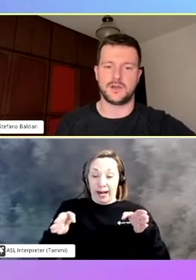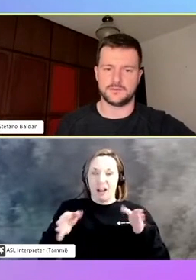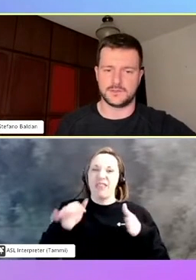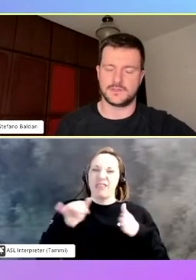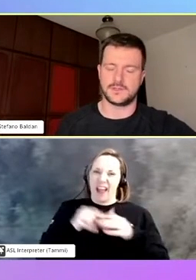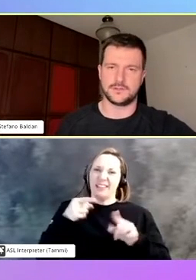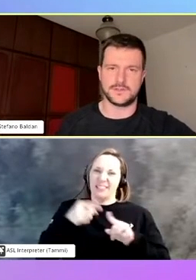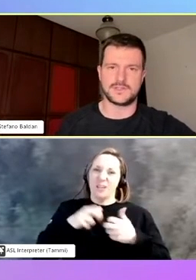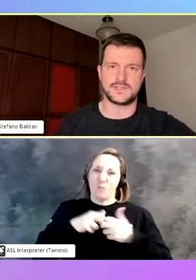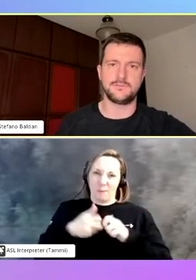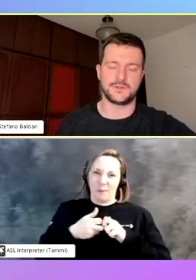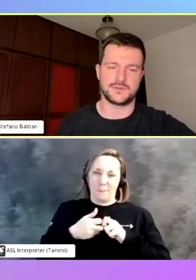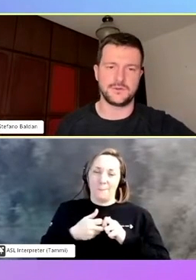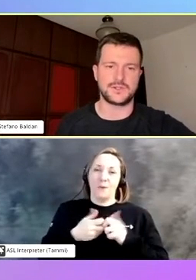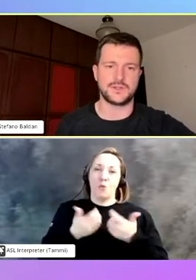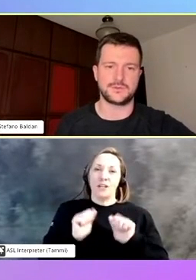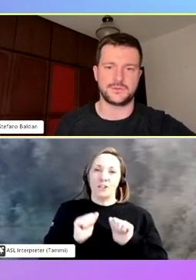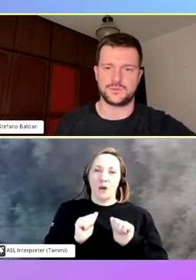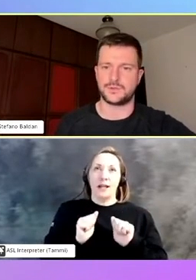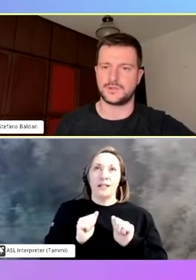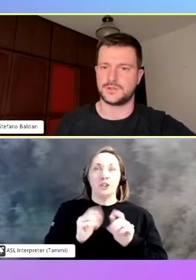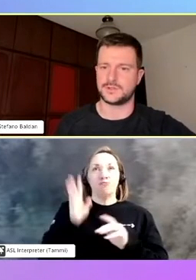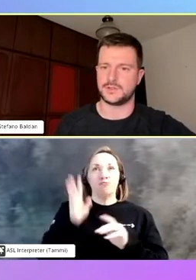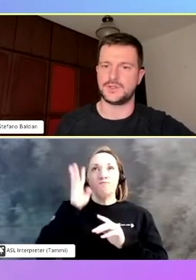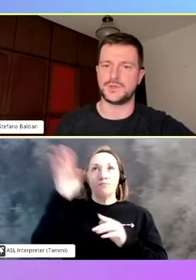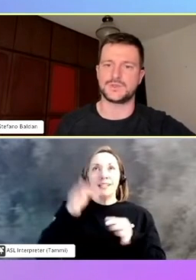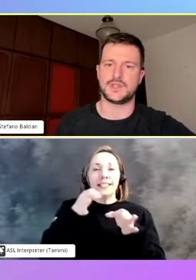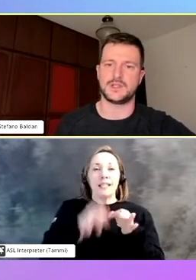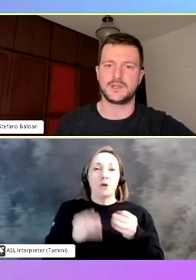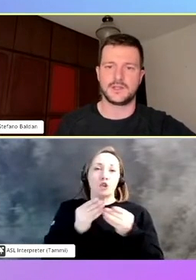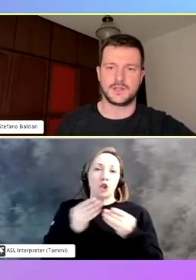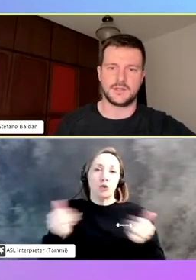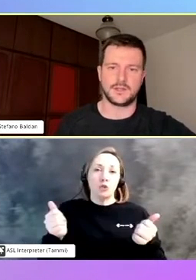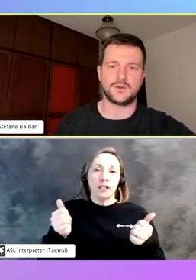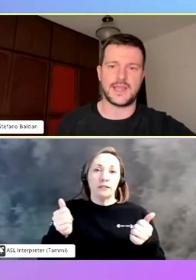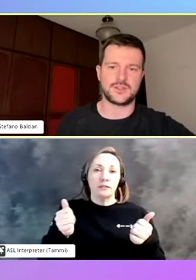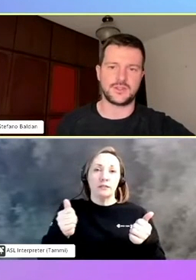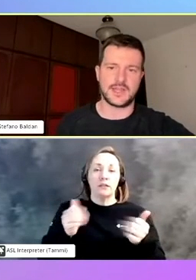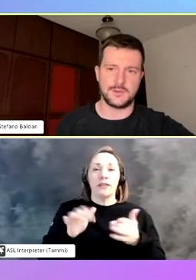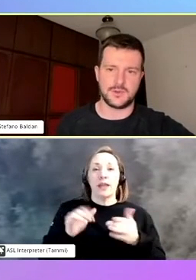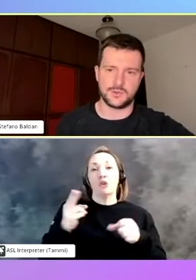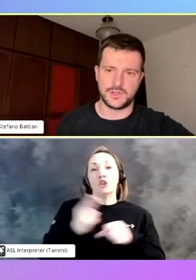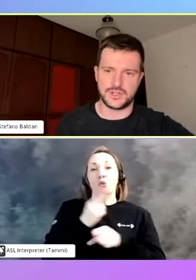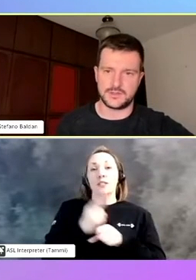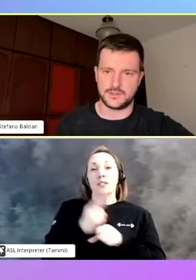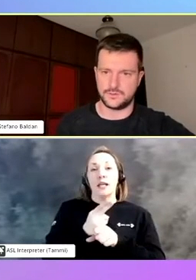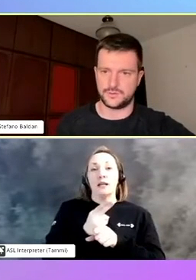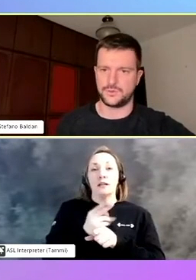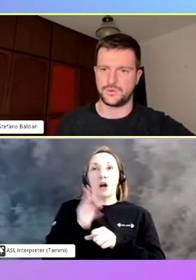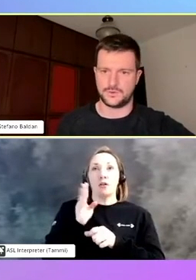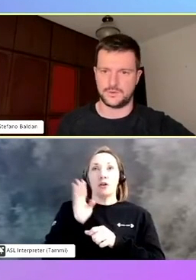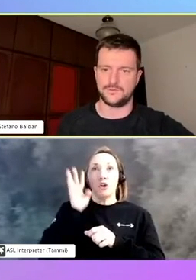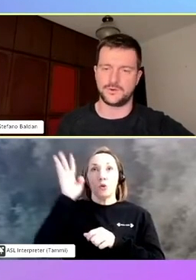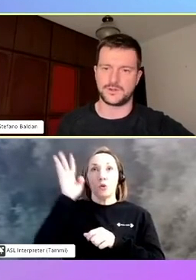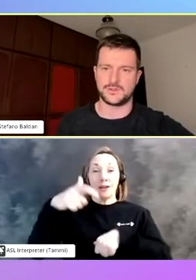What we're going to talk about now is how we identify the foundations at Merrill.